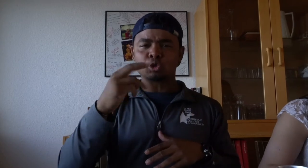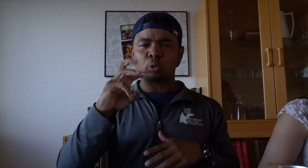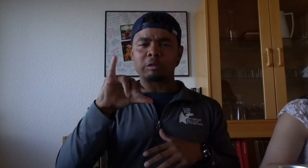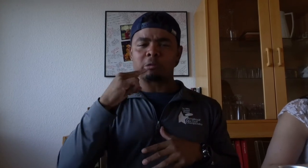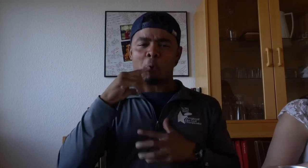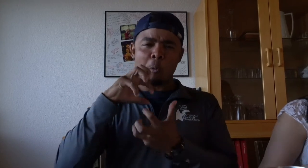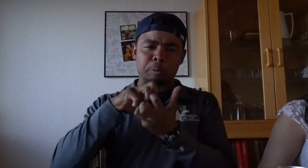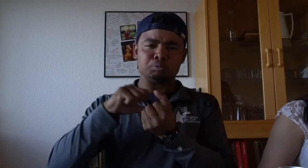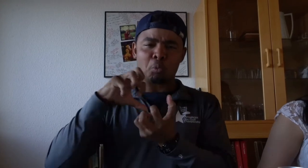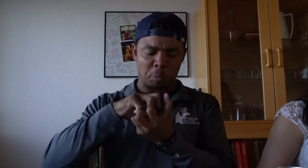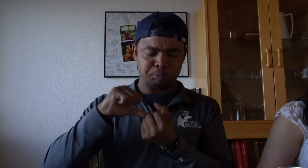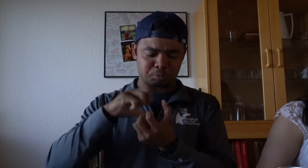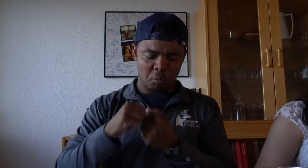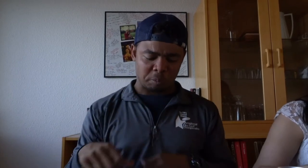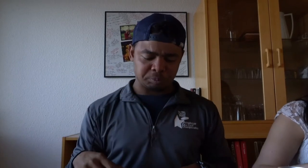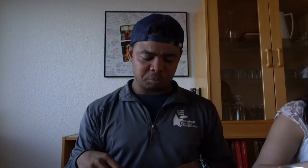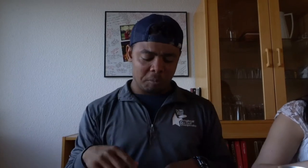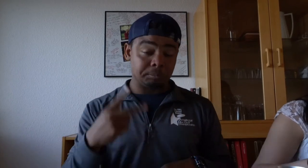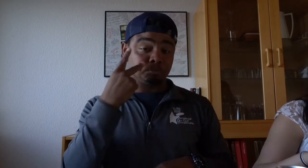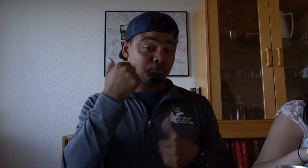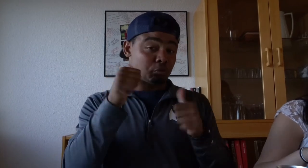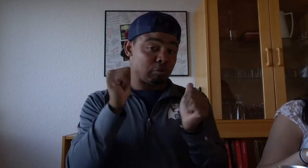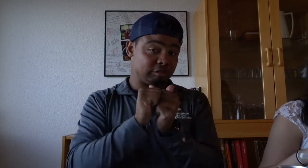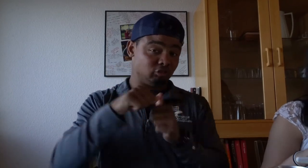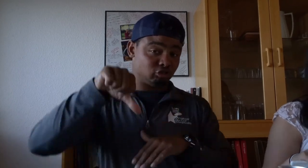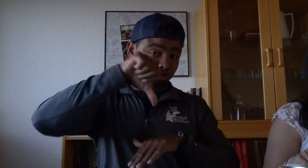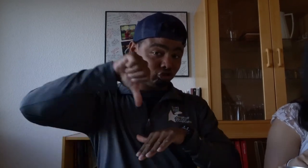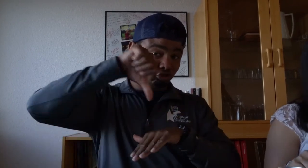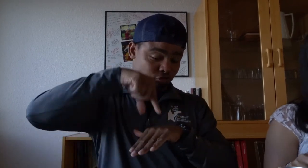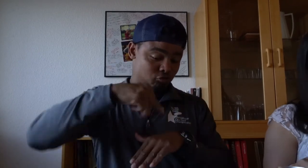I'm going to try the homemade sauce now too.